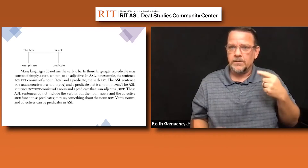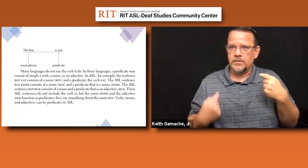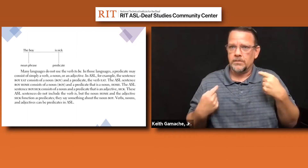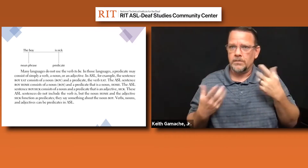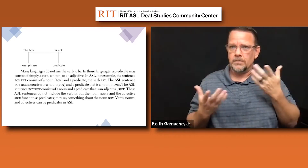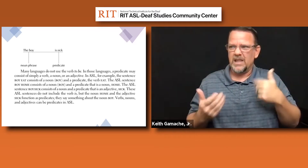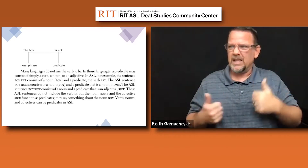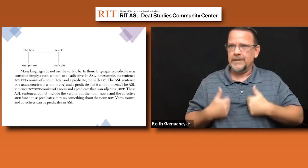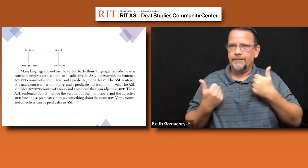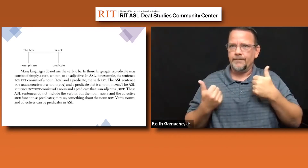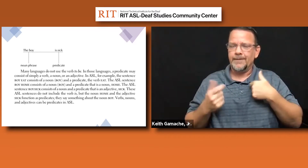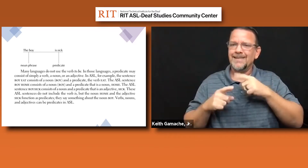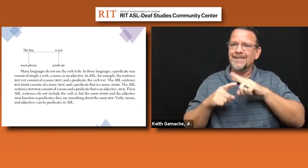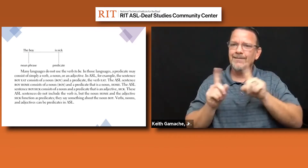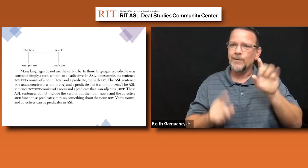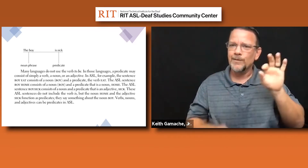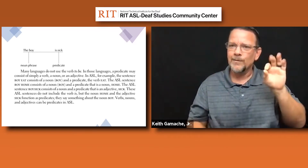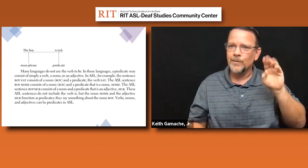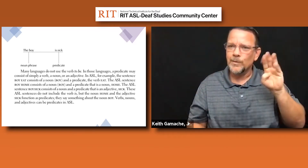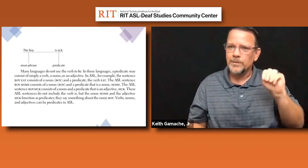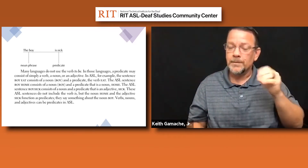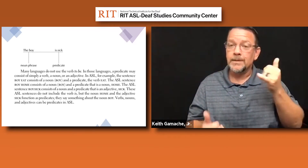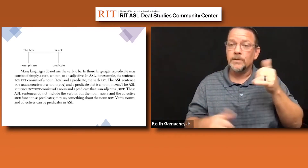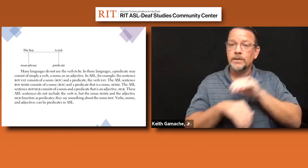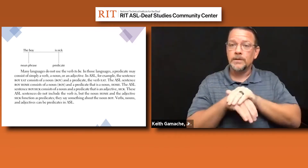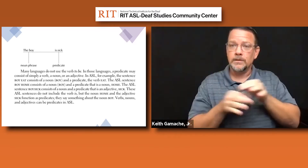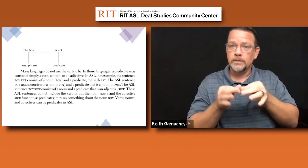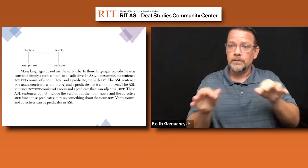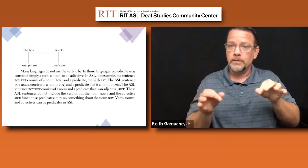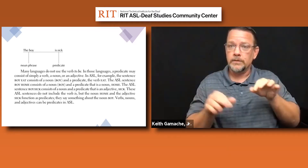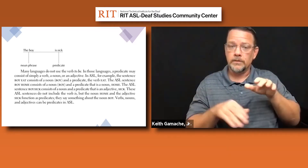in the here and now in front of you. That can take on a form, but if you were writing it